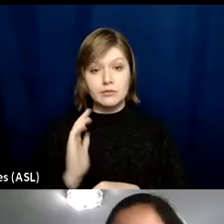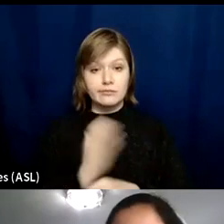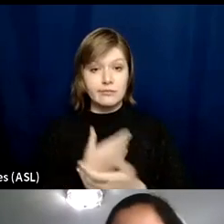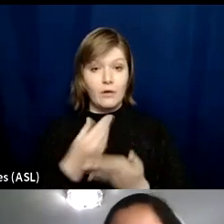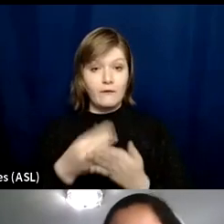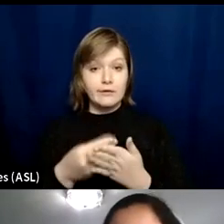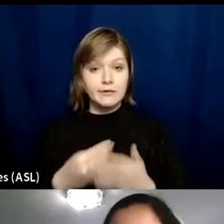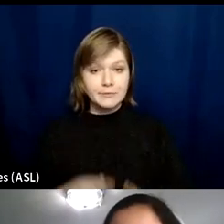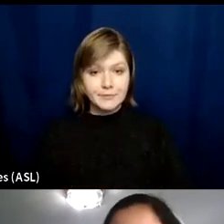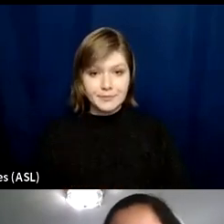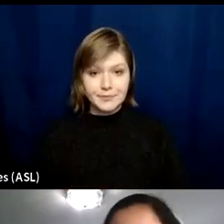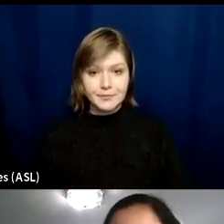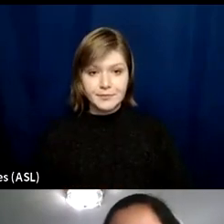was there whenever they needed, whatever issues they had.